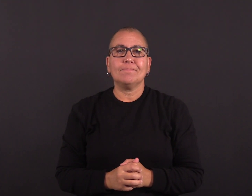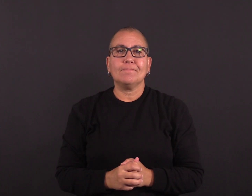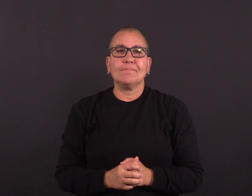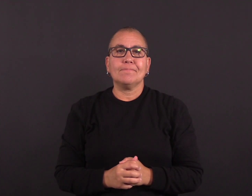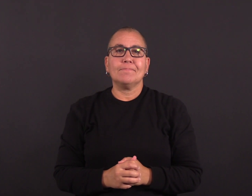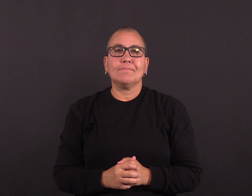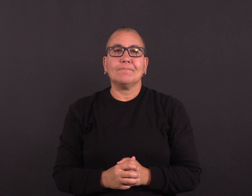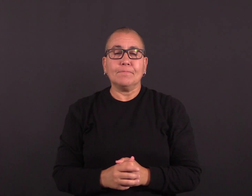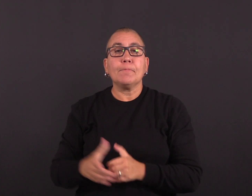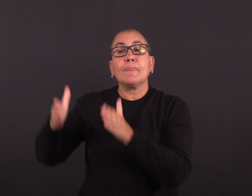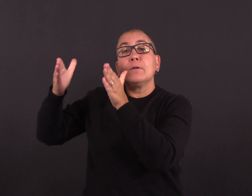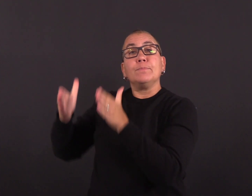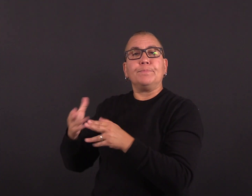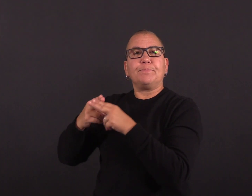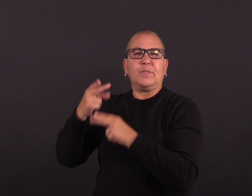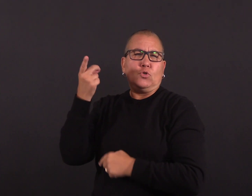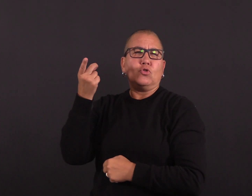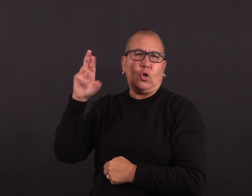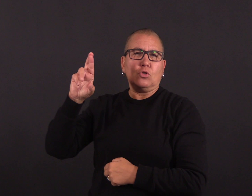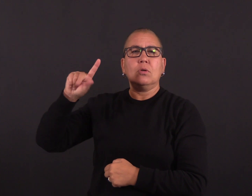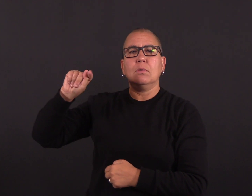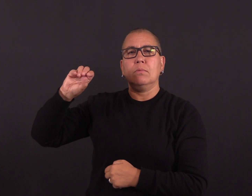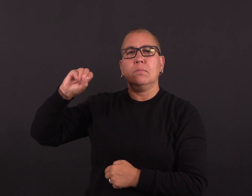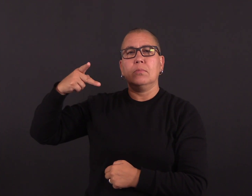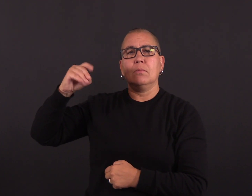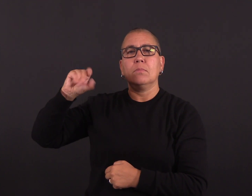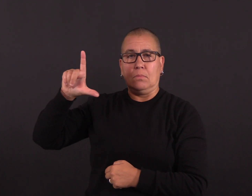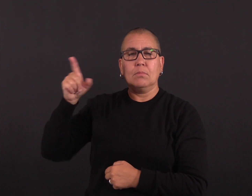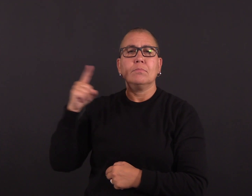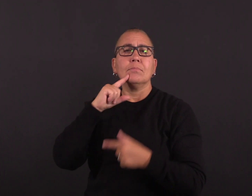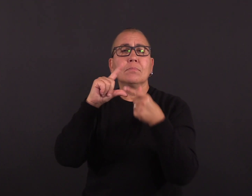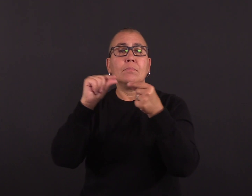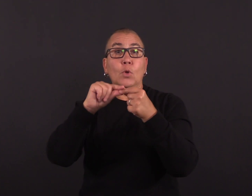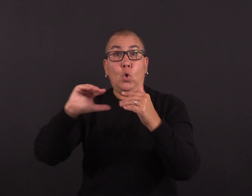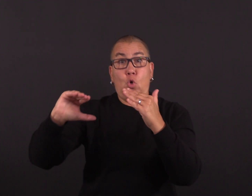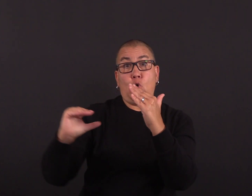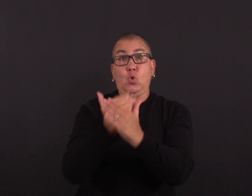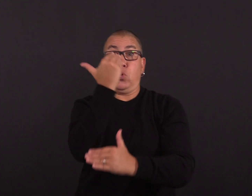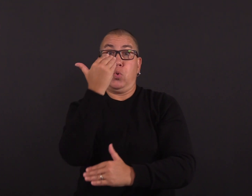Atlanta announced a return to mandated physical distancing and masks just one